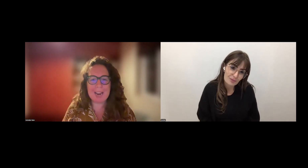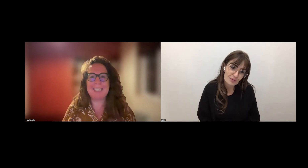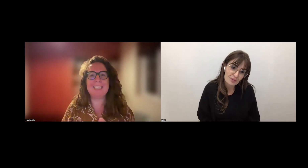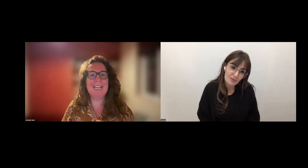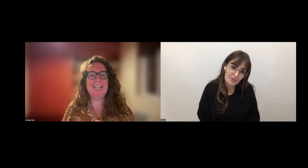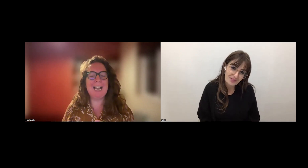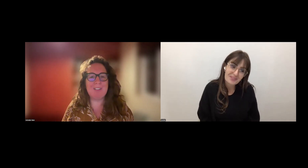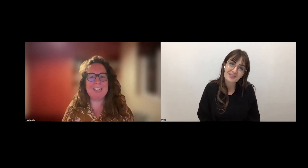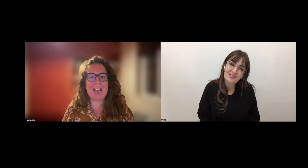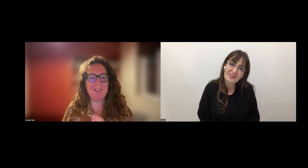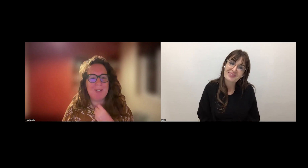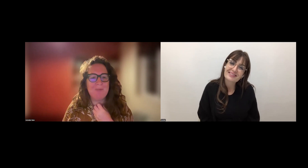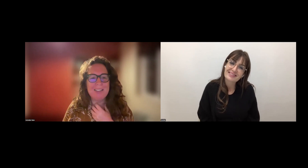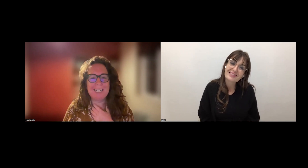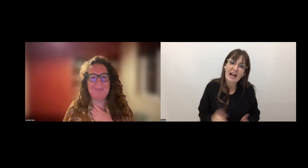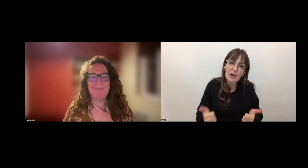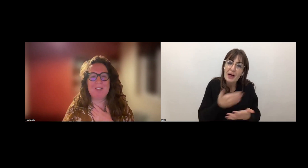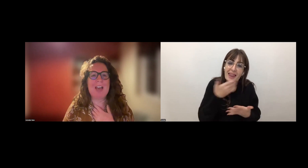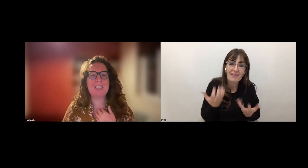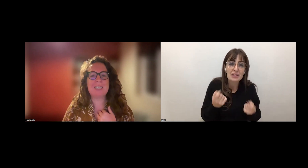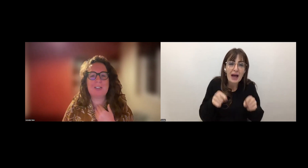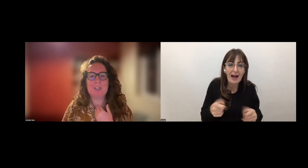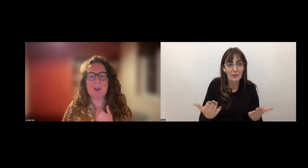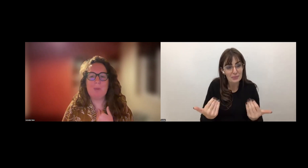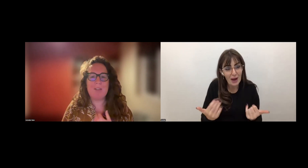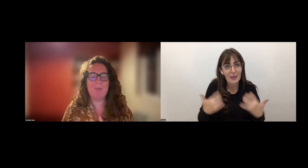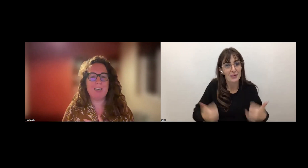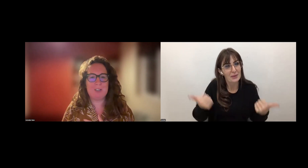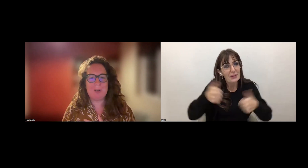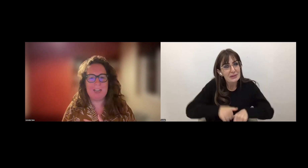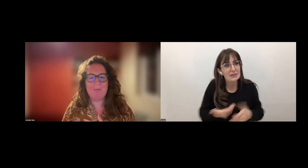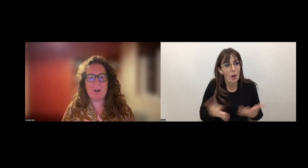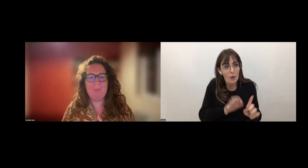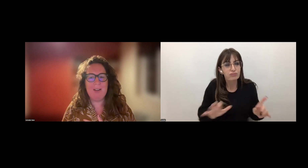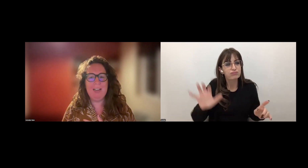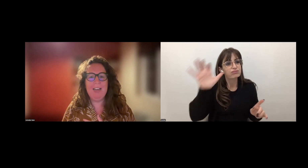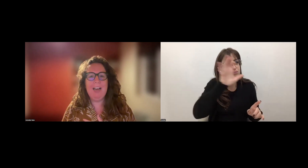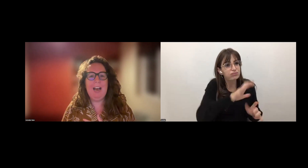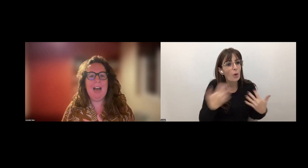Great! Lovely to have you. Welcome. That is good to know where everyone is joining from.